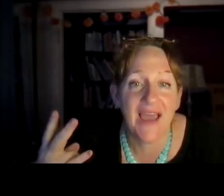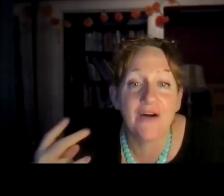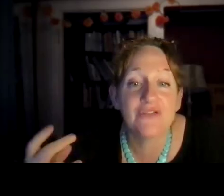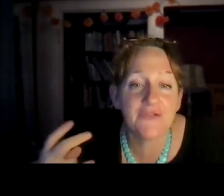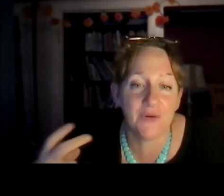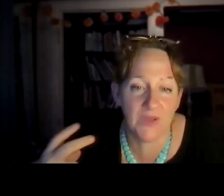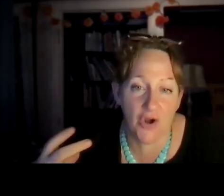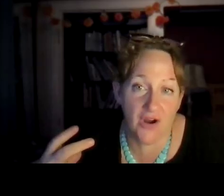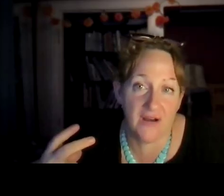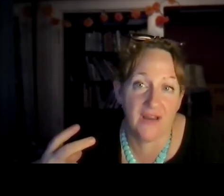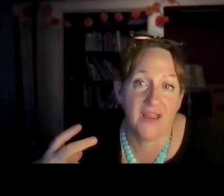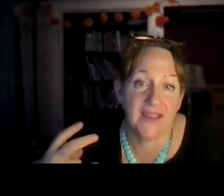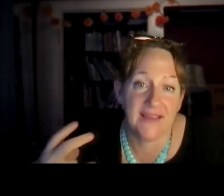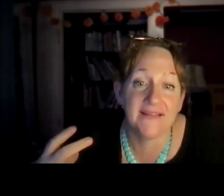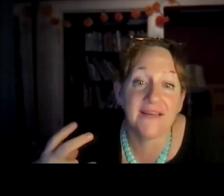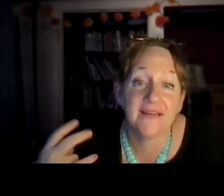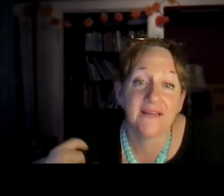Meriah: how different we are in